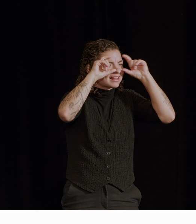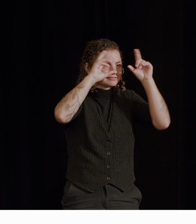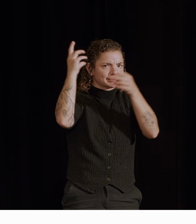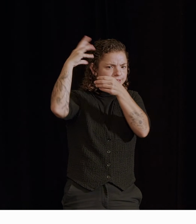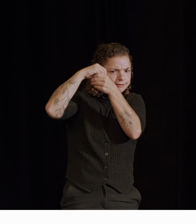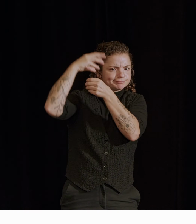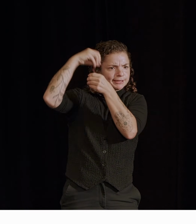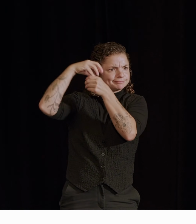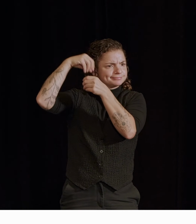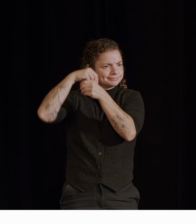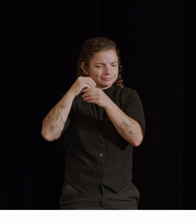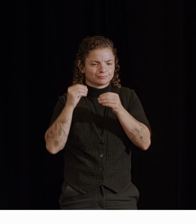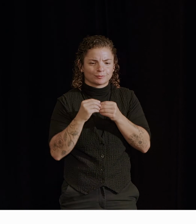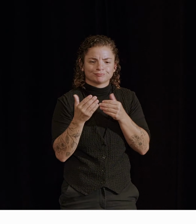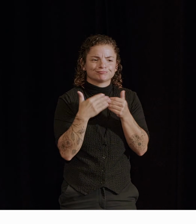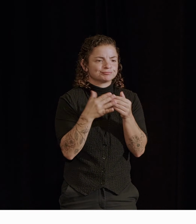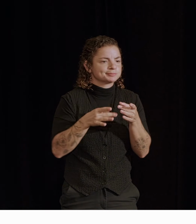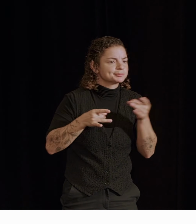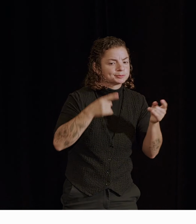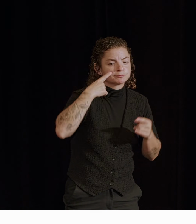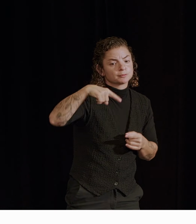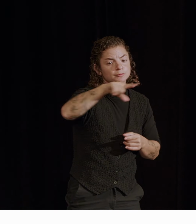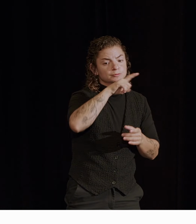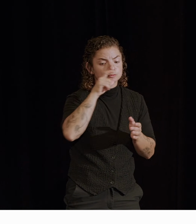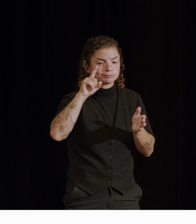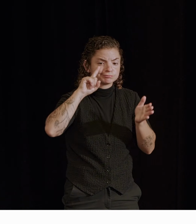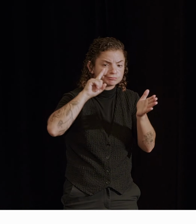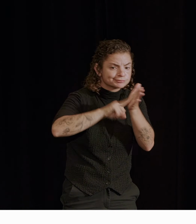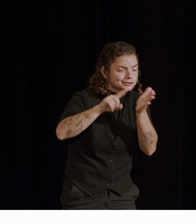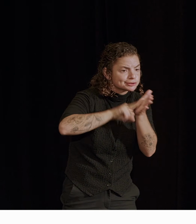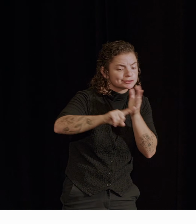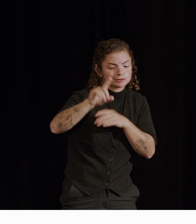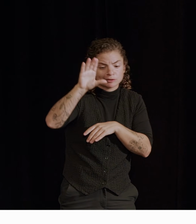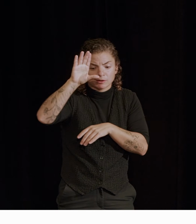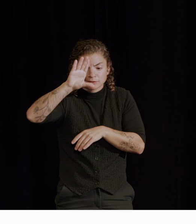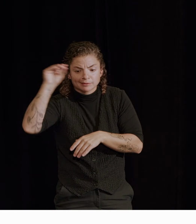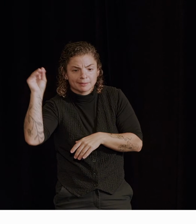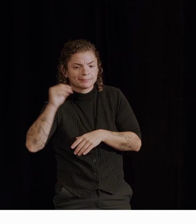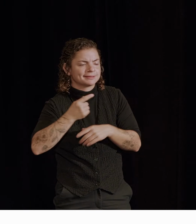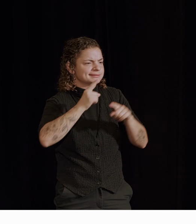on accessibility-focused tools and receive feedback from the community.